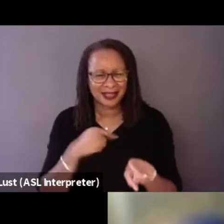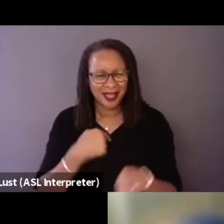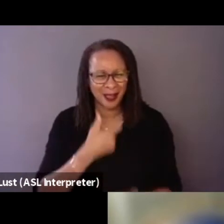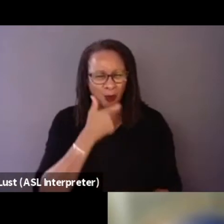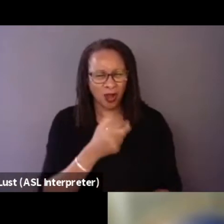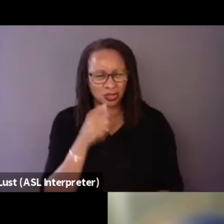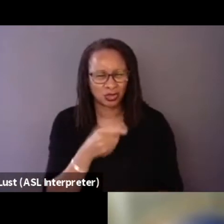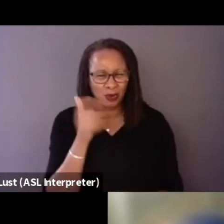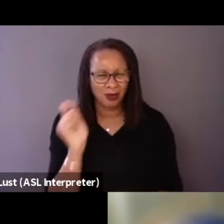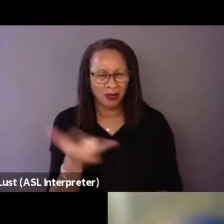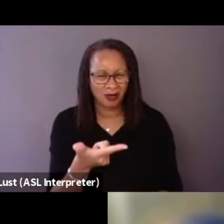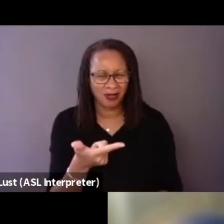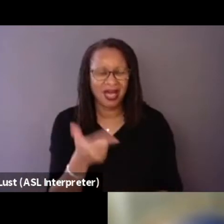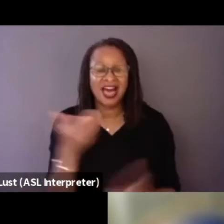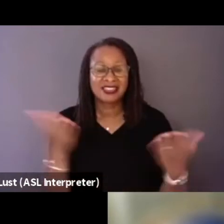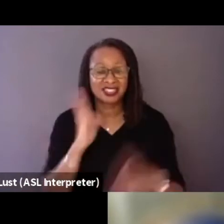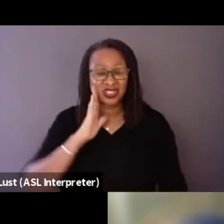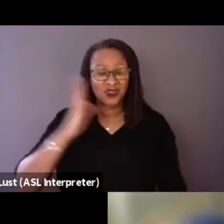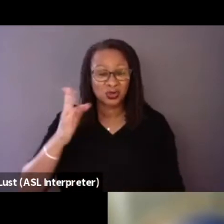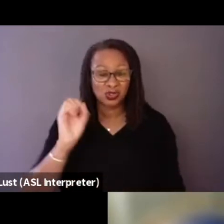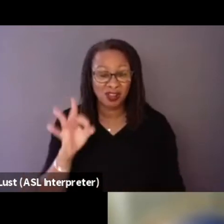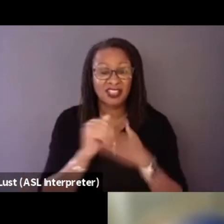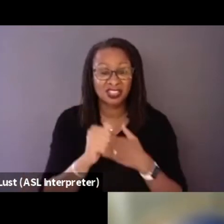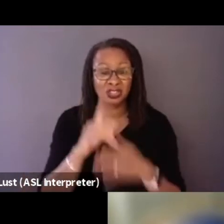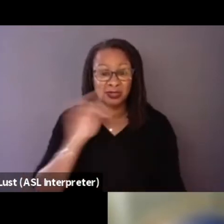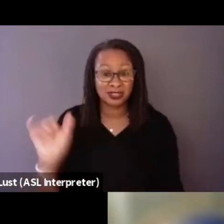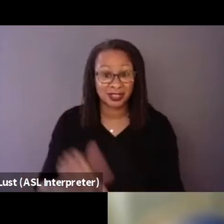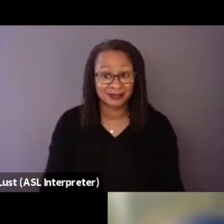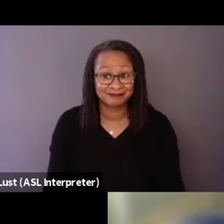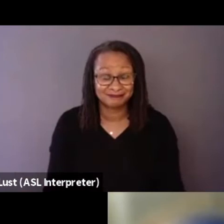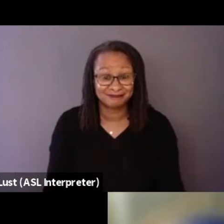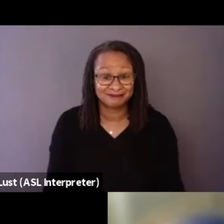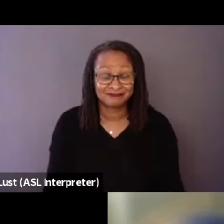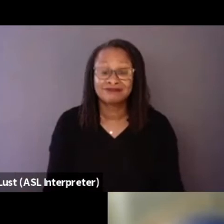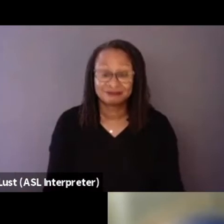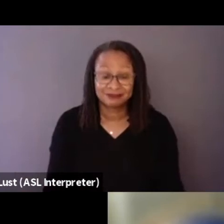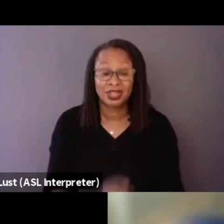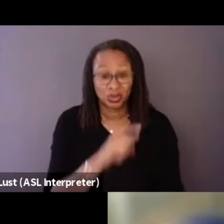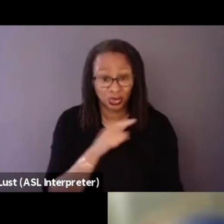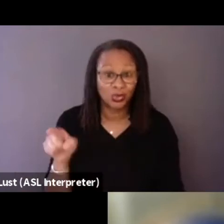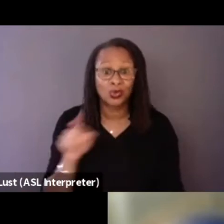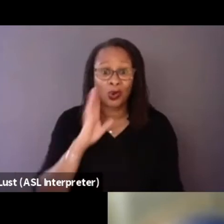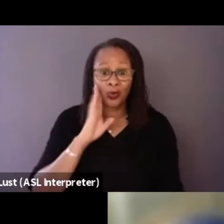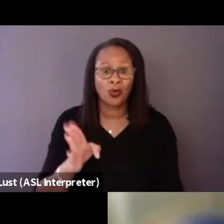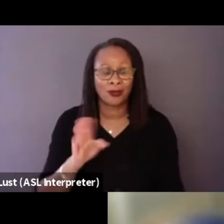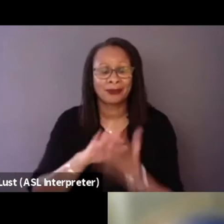this is what the future of leadership looks like. You all are what are going to be the future activists